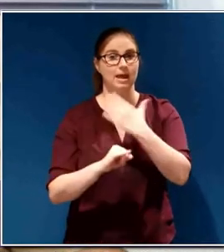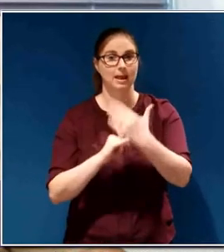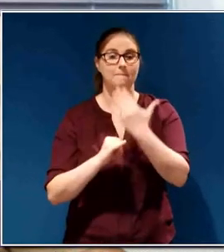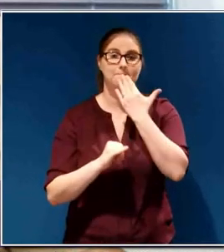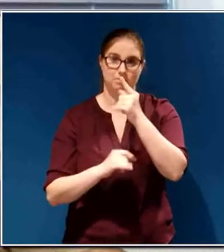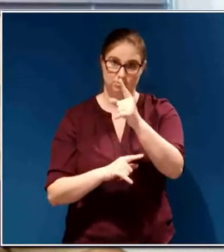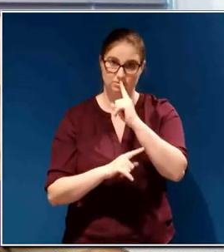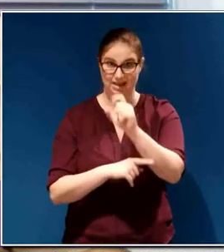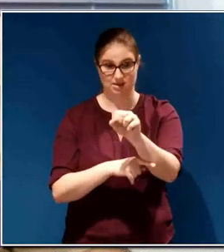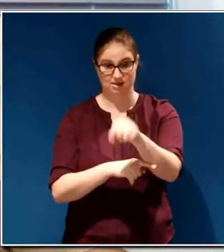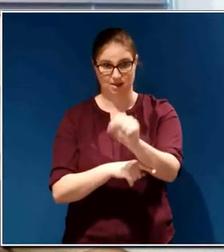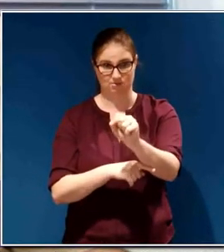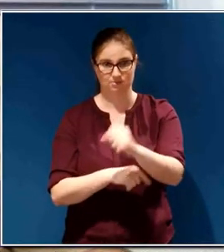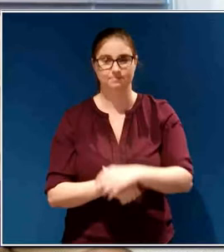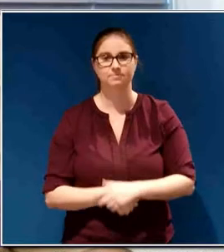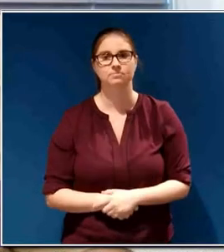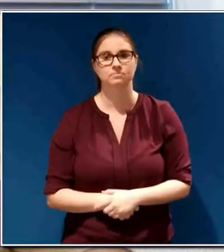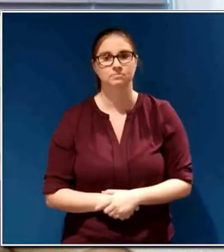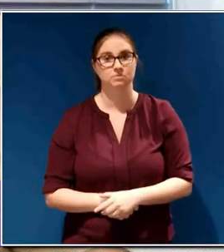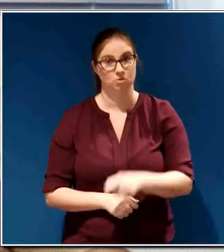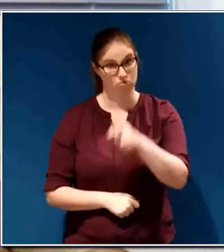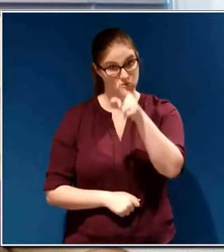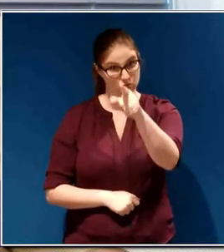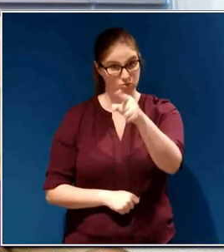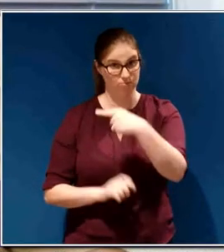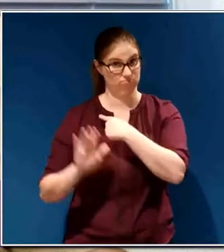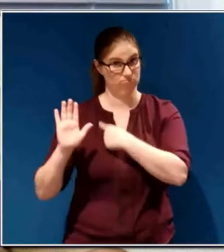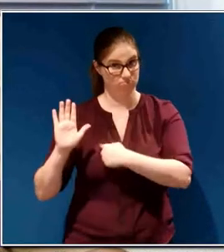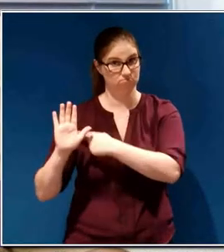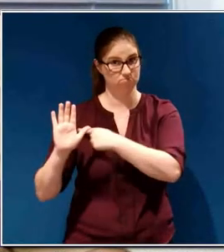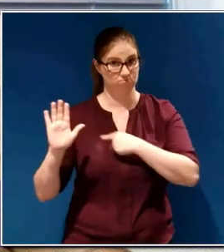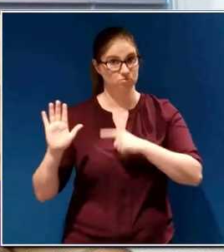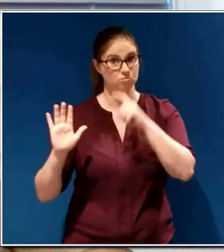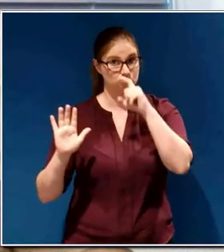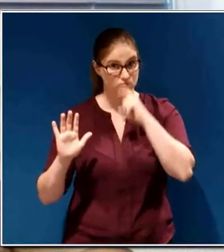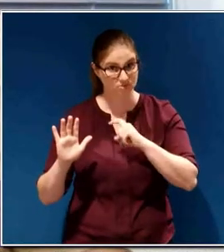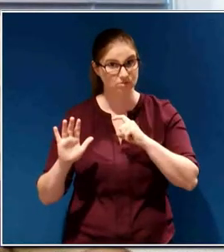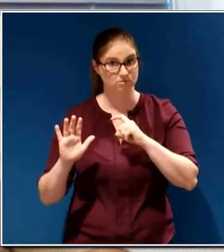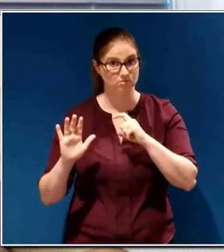Do you solemnly and sincerely declare and affirm that the evidence which you shall give